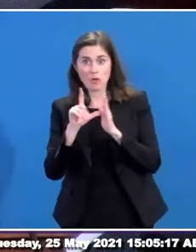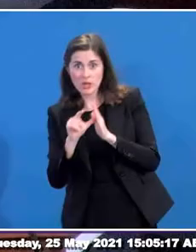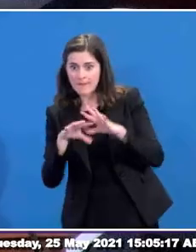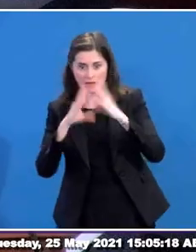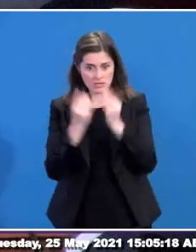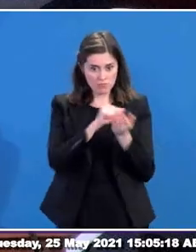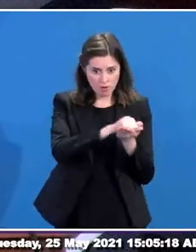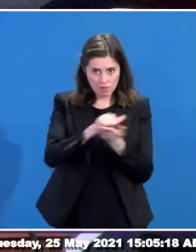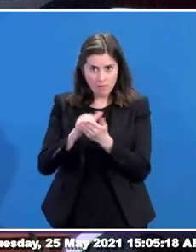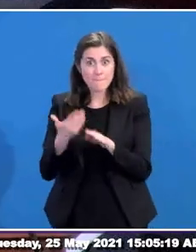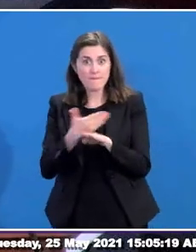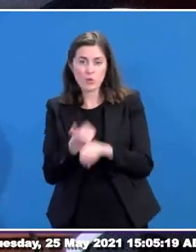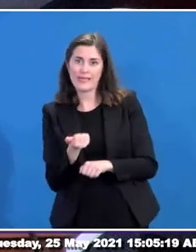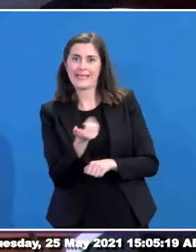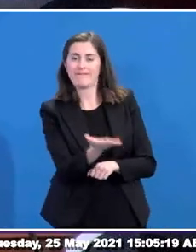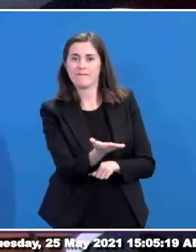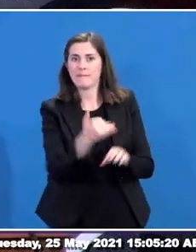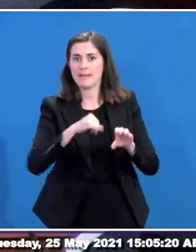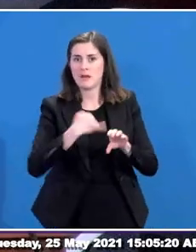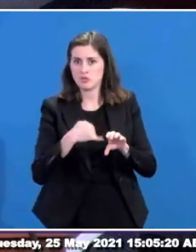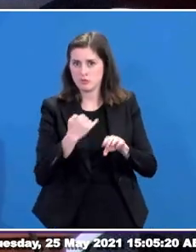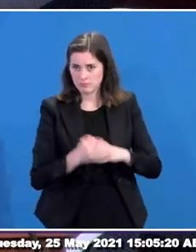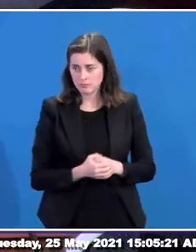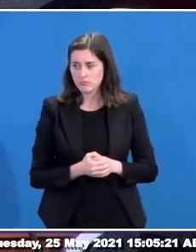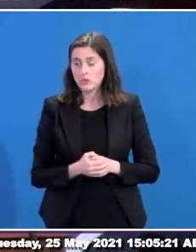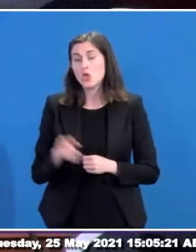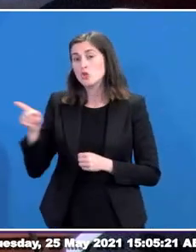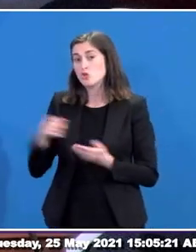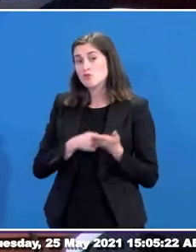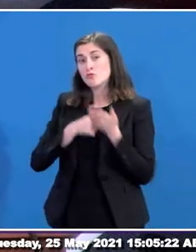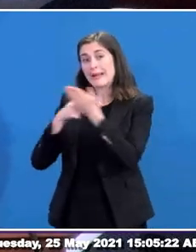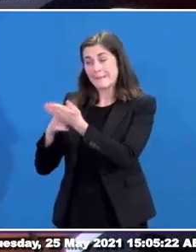But you recommended that a review of the medications policy be done to ensure